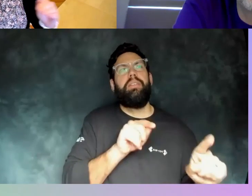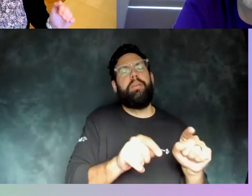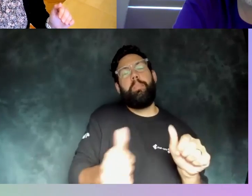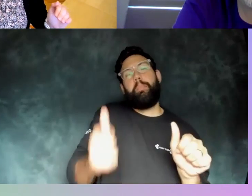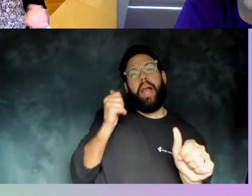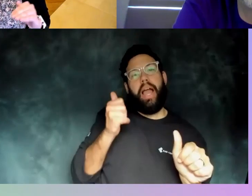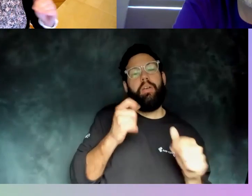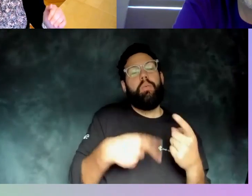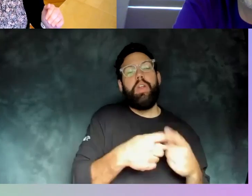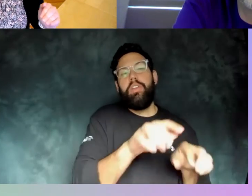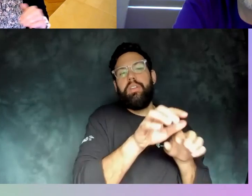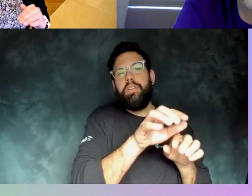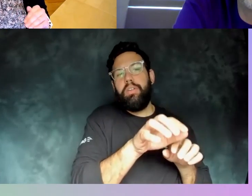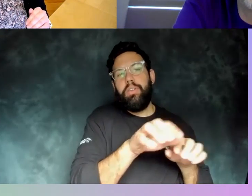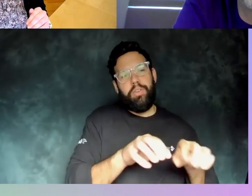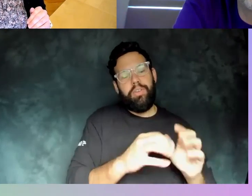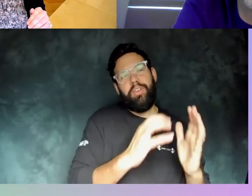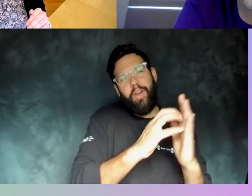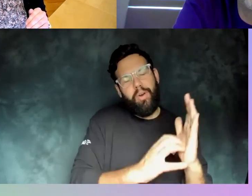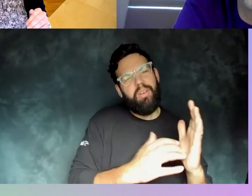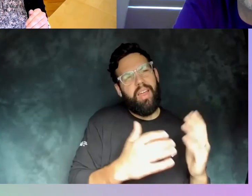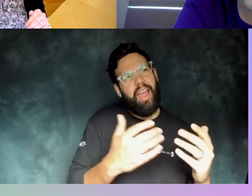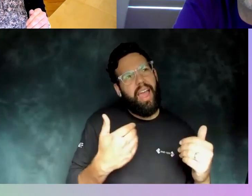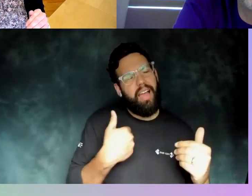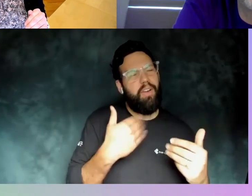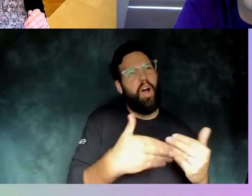an easier one here. Licks and buttons have different